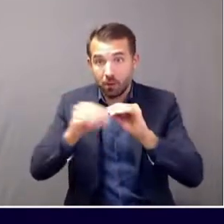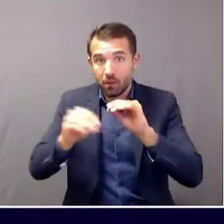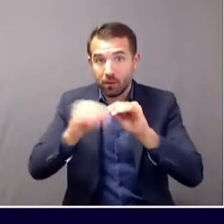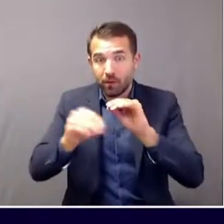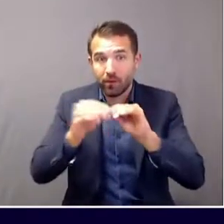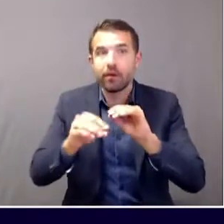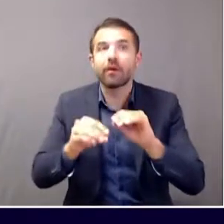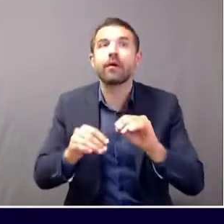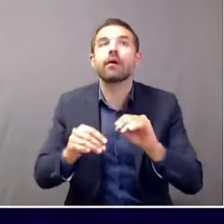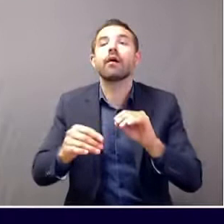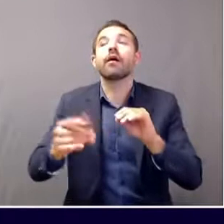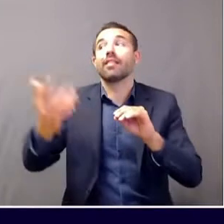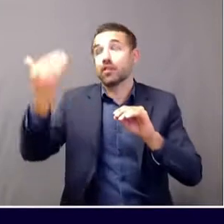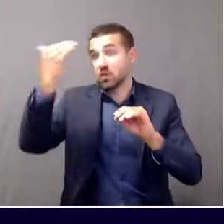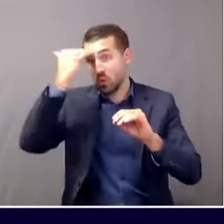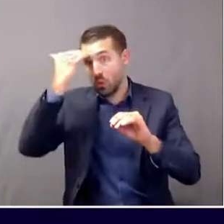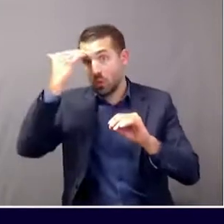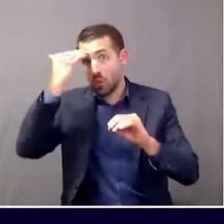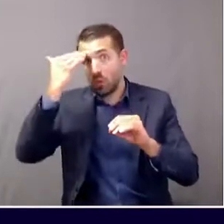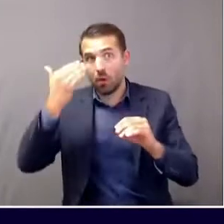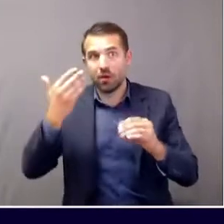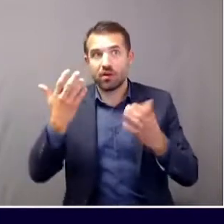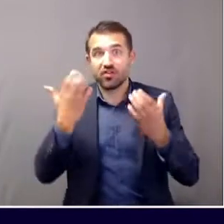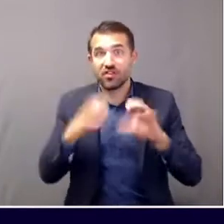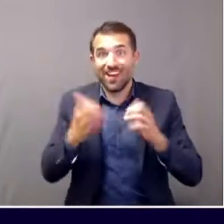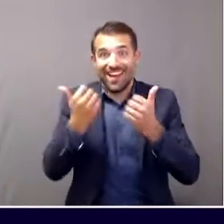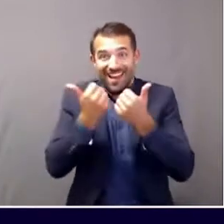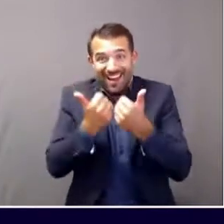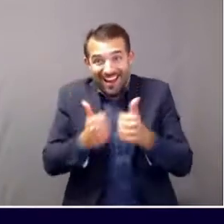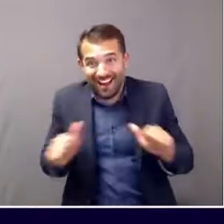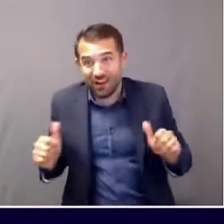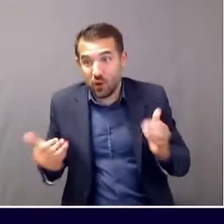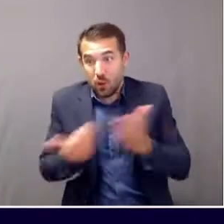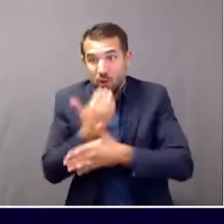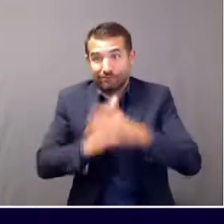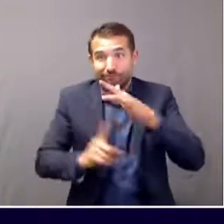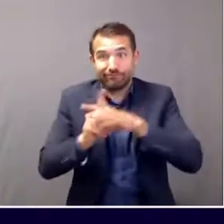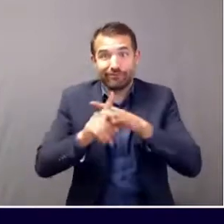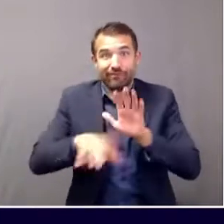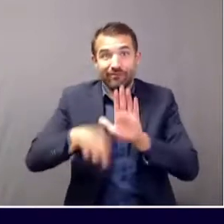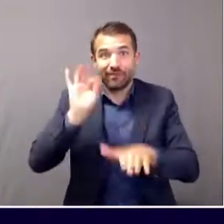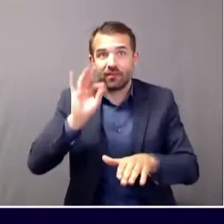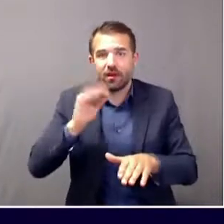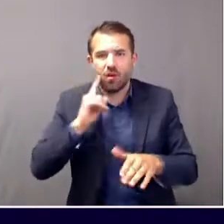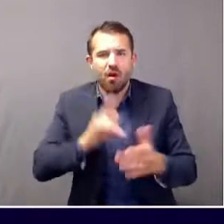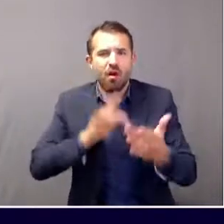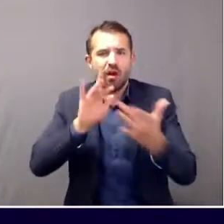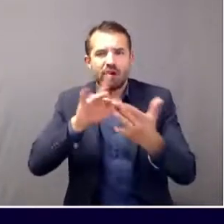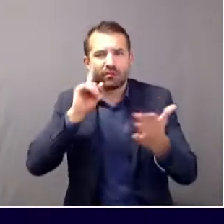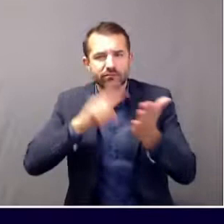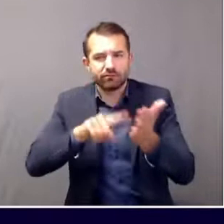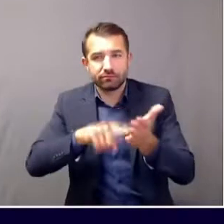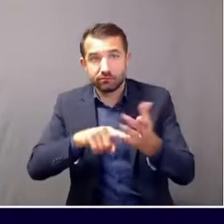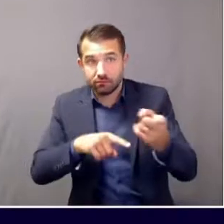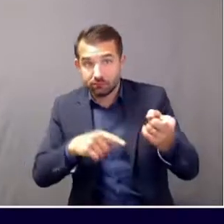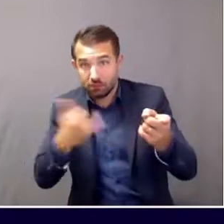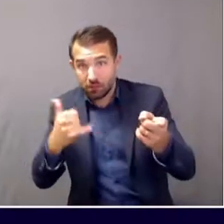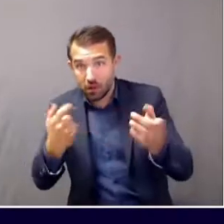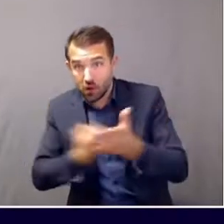event every single new case that comes in is asked by a contact